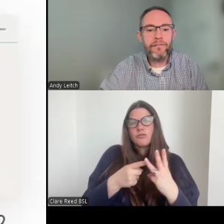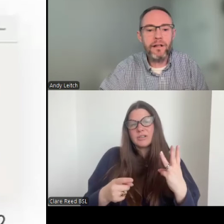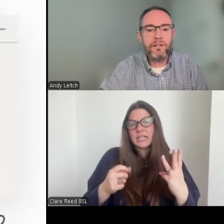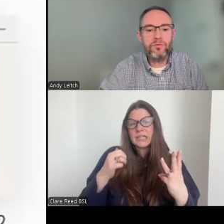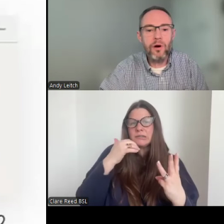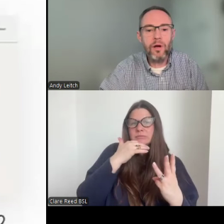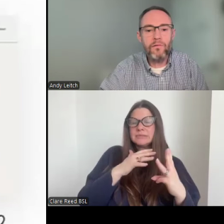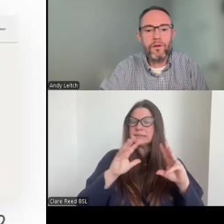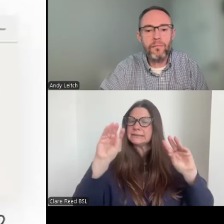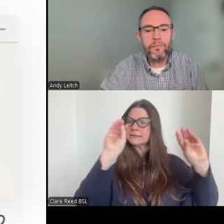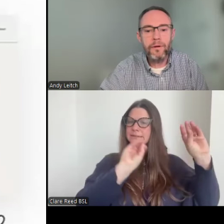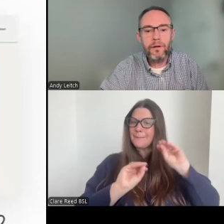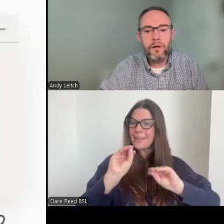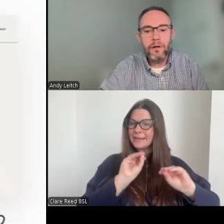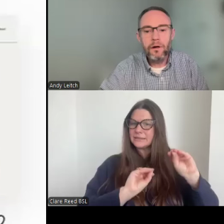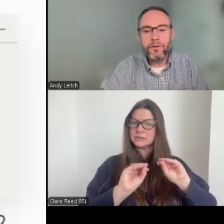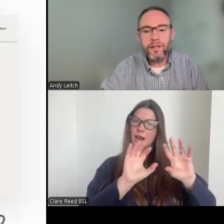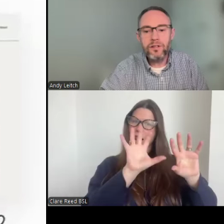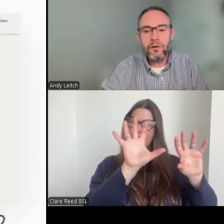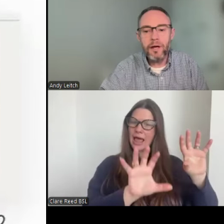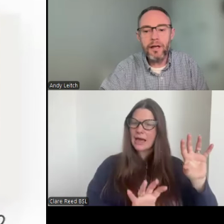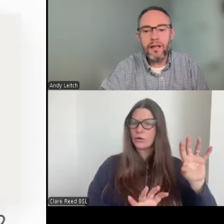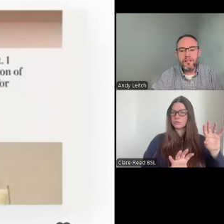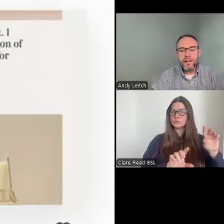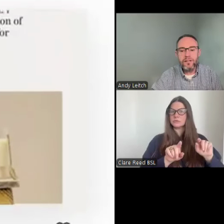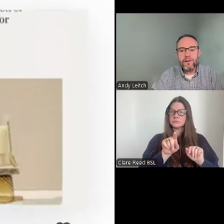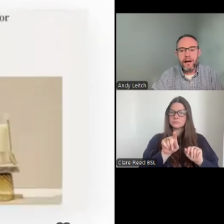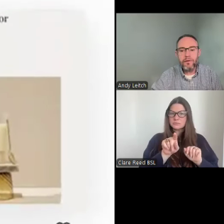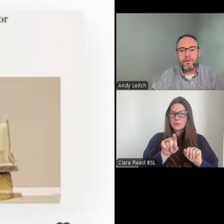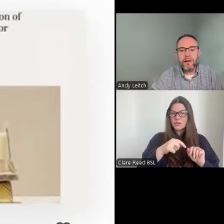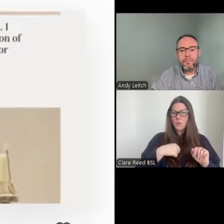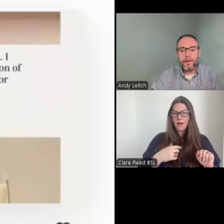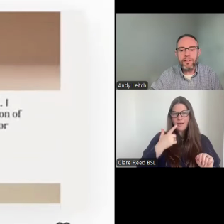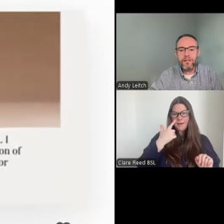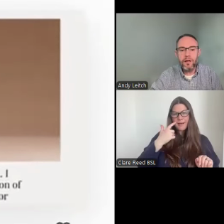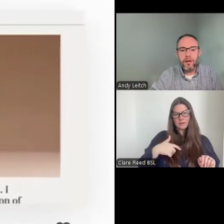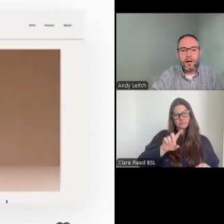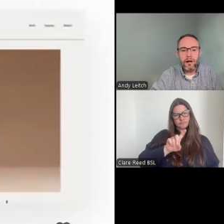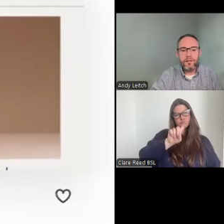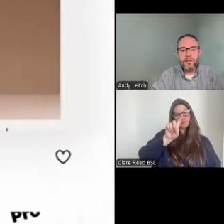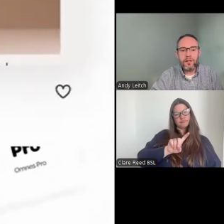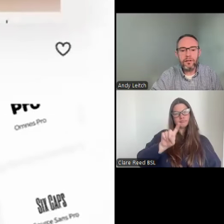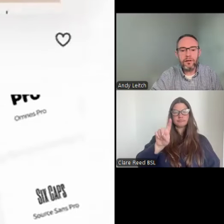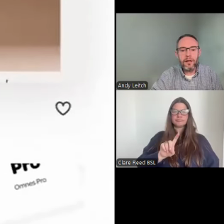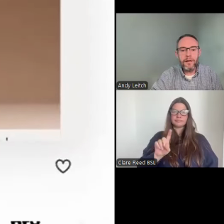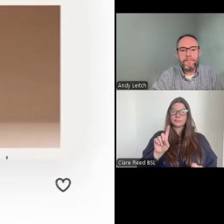If I just roll over them on desktop, I can get a sense of how those templates are designed.